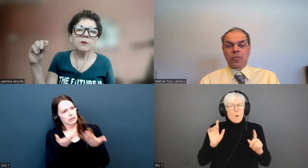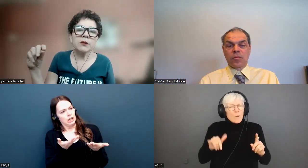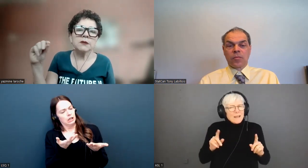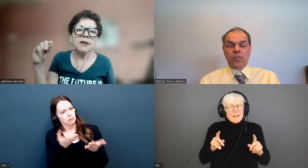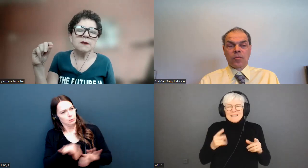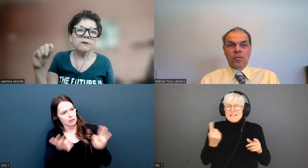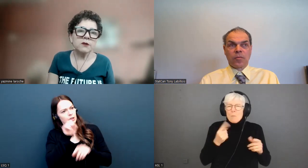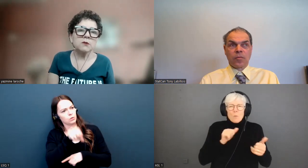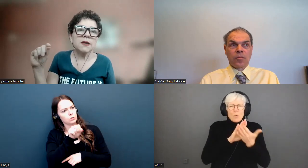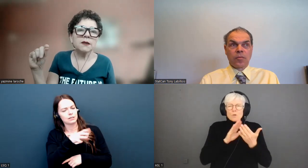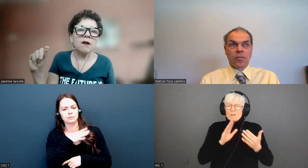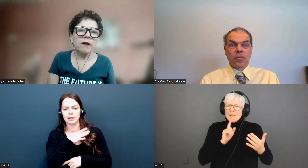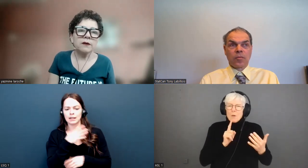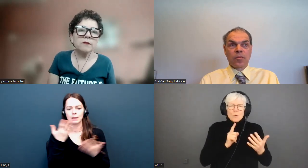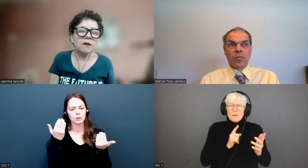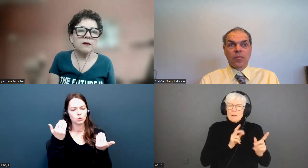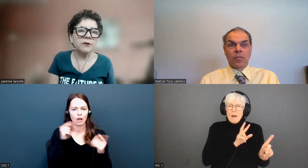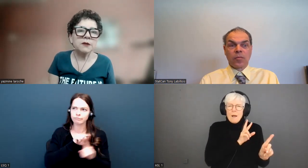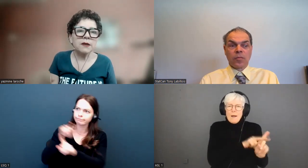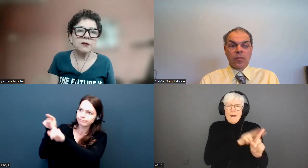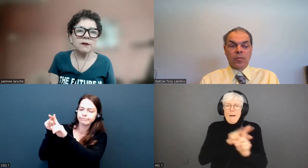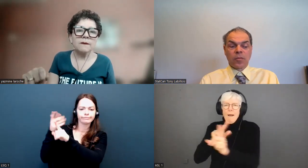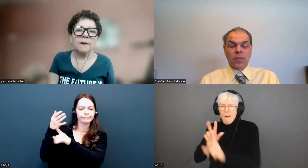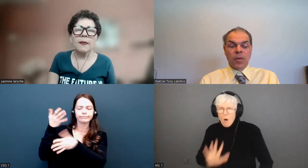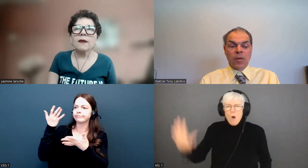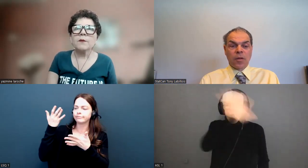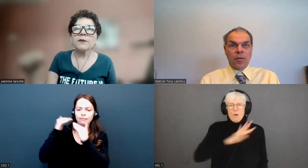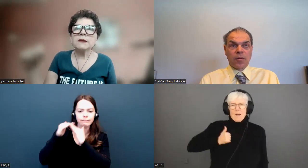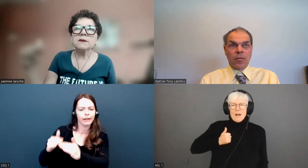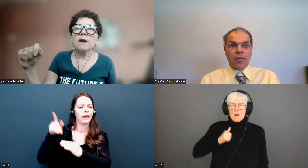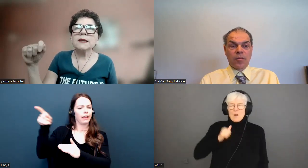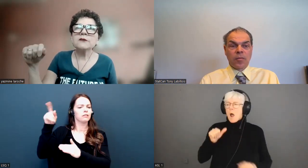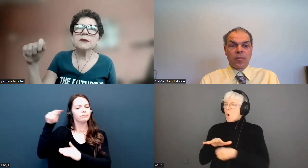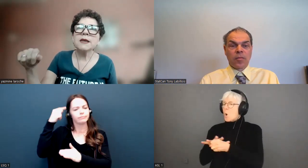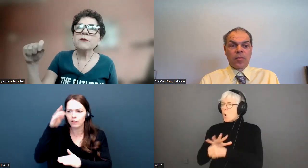that puts the individual at the heart of the conversation it's not like it should never